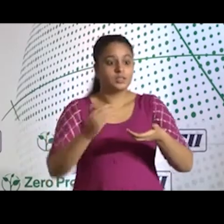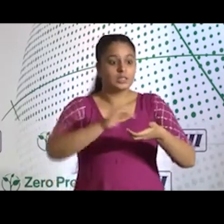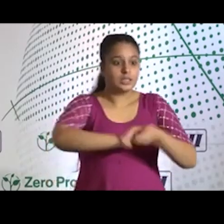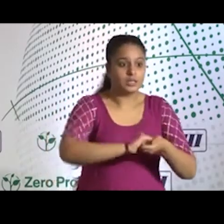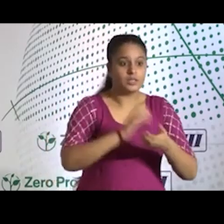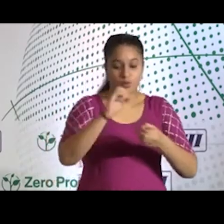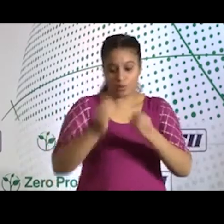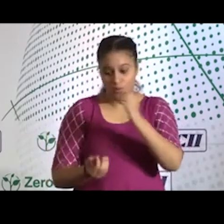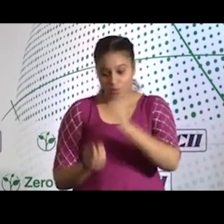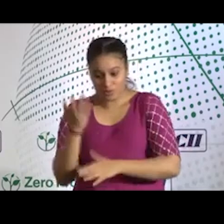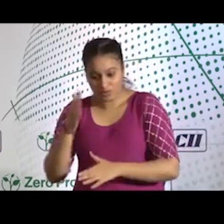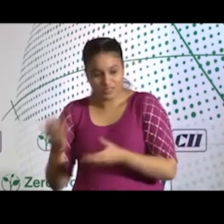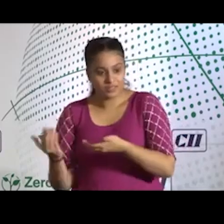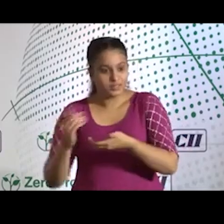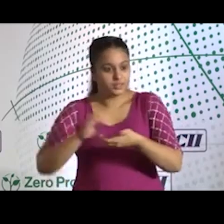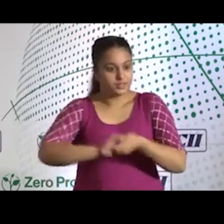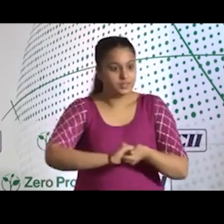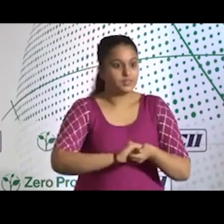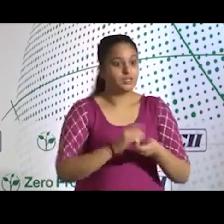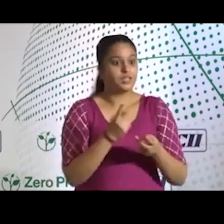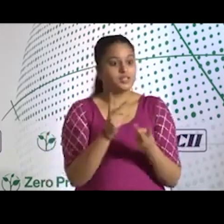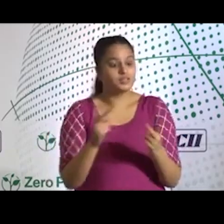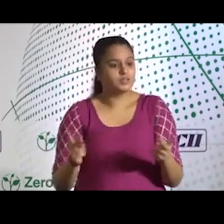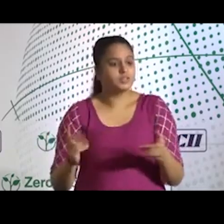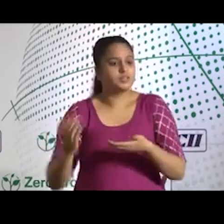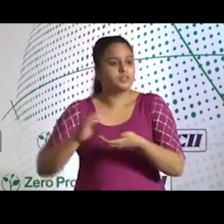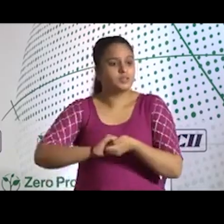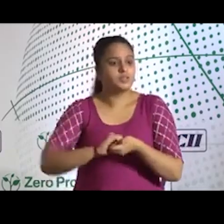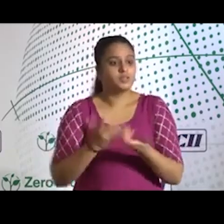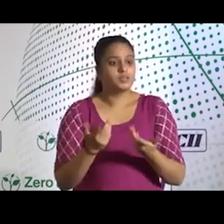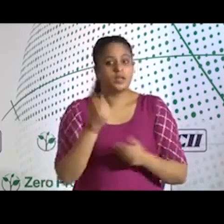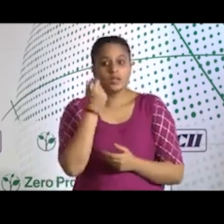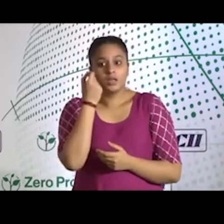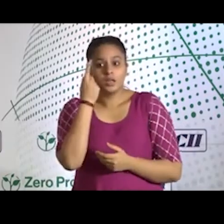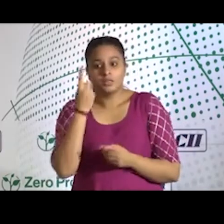that work in grassroot level, understand what are the kind of issues that they